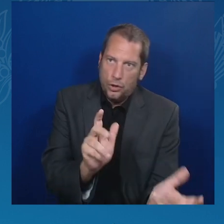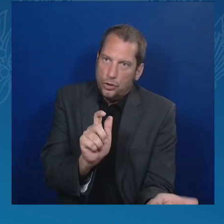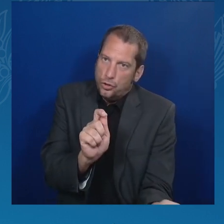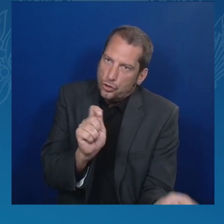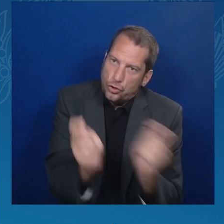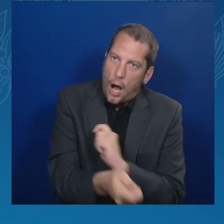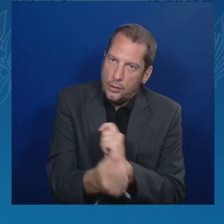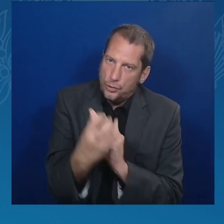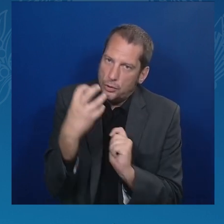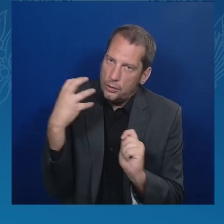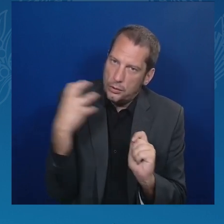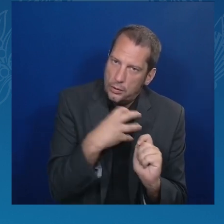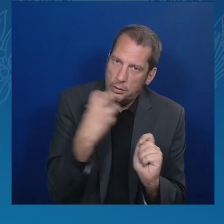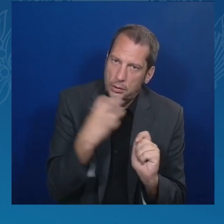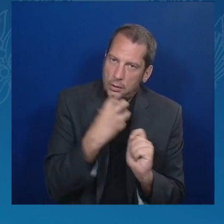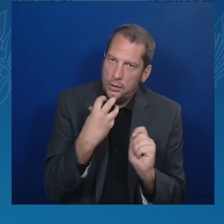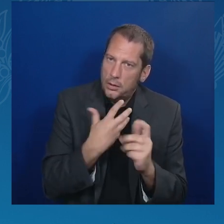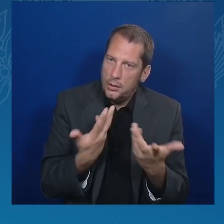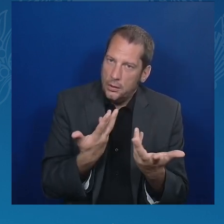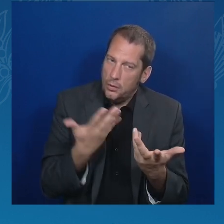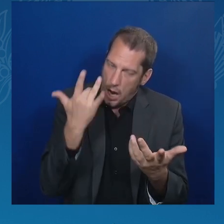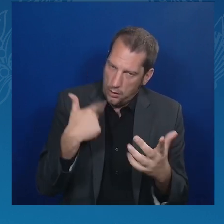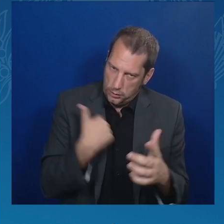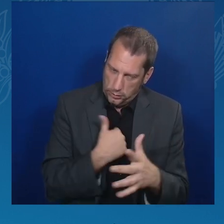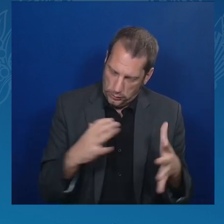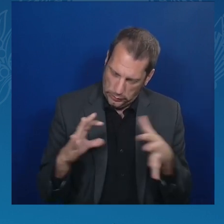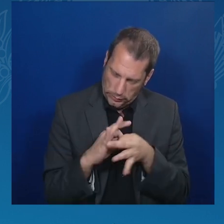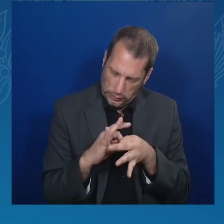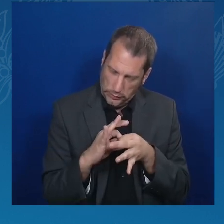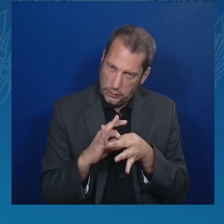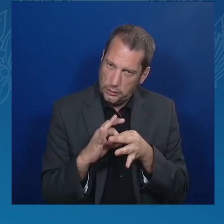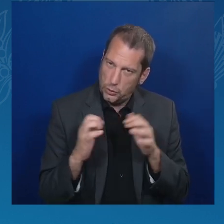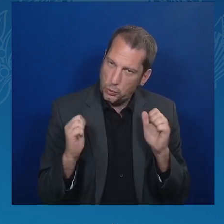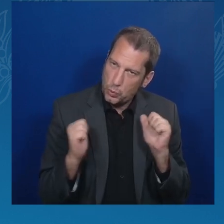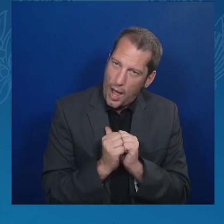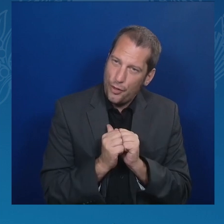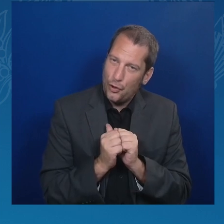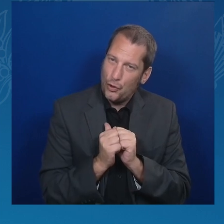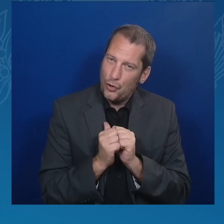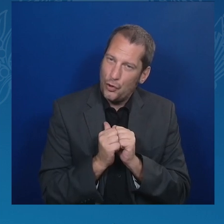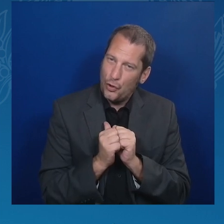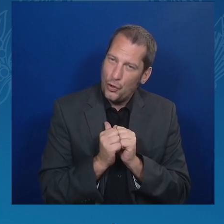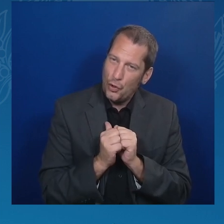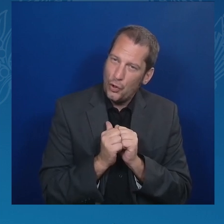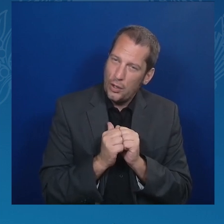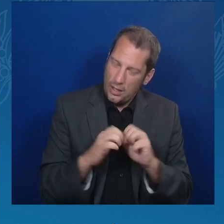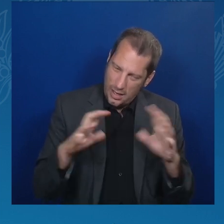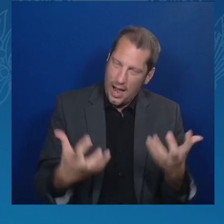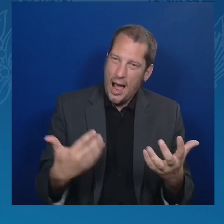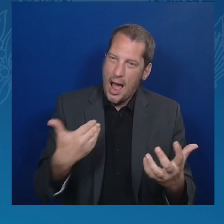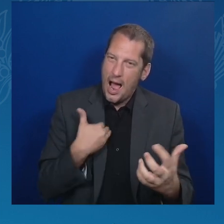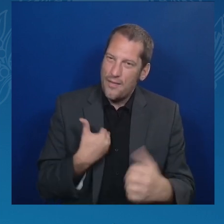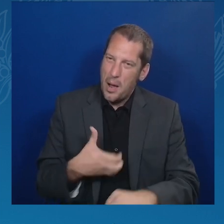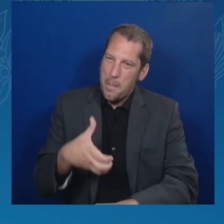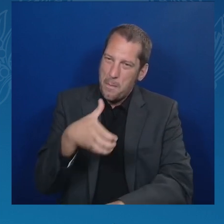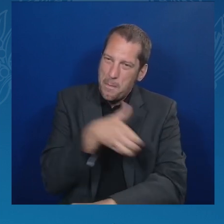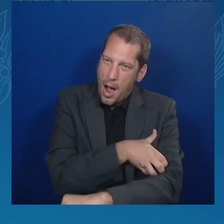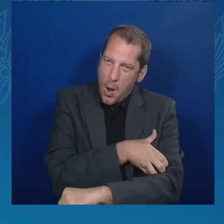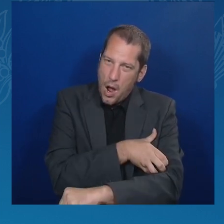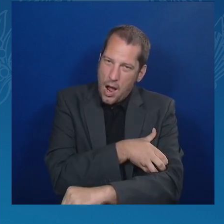as the collective who have the power and the ability to see what can be, unburdened by what has been.